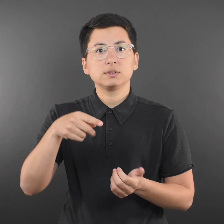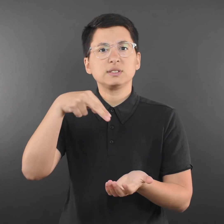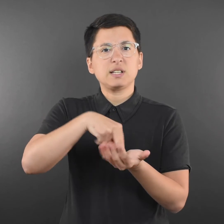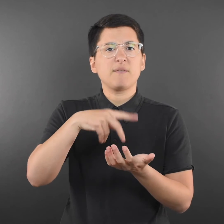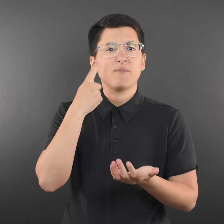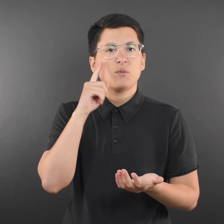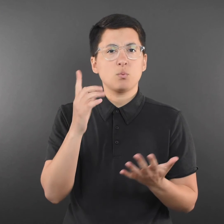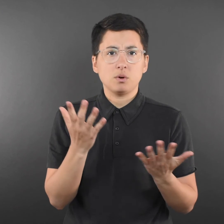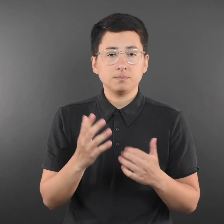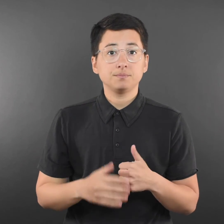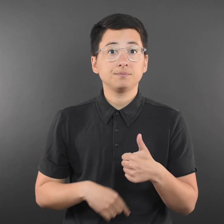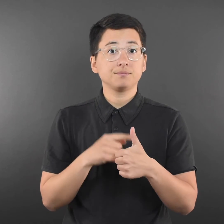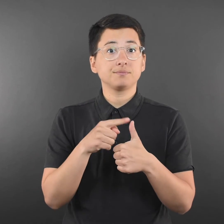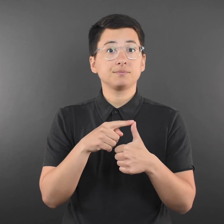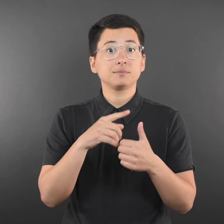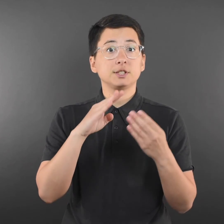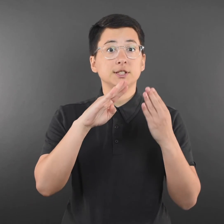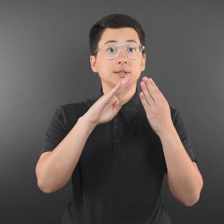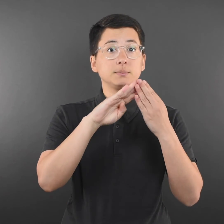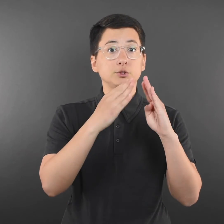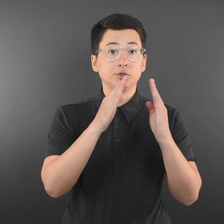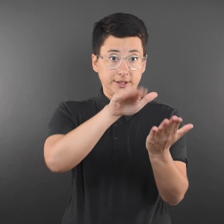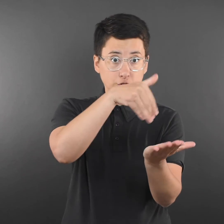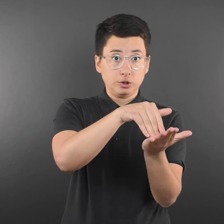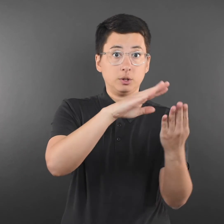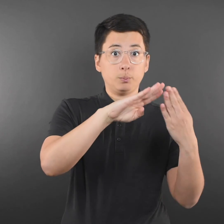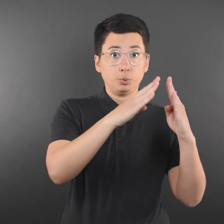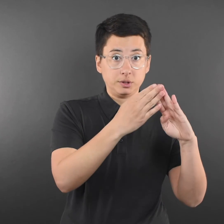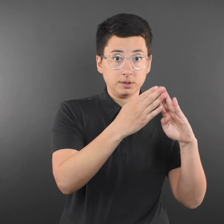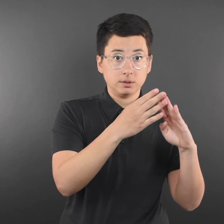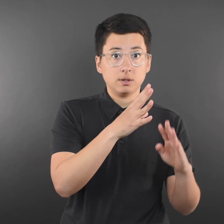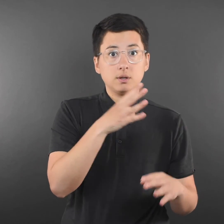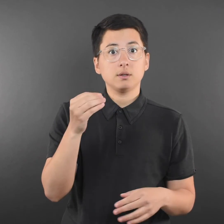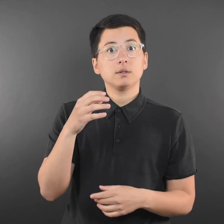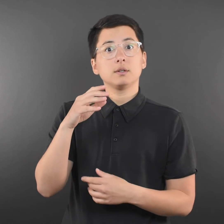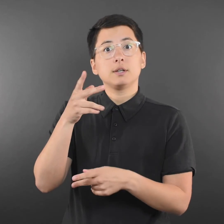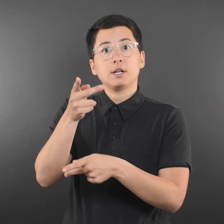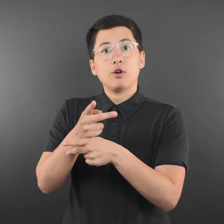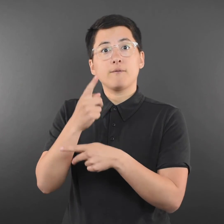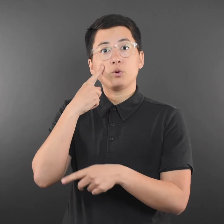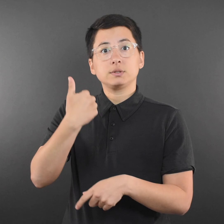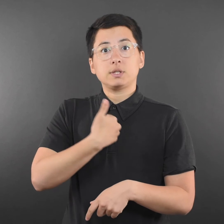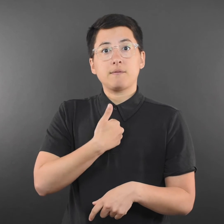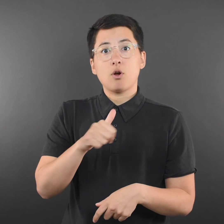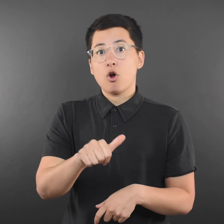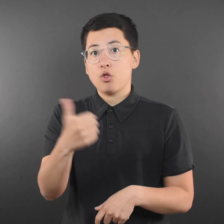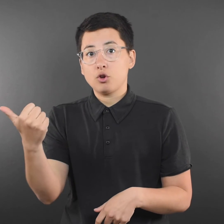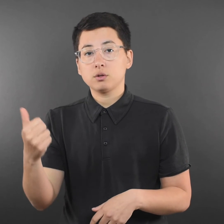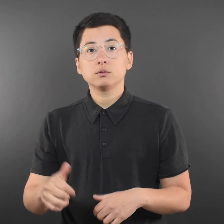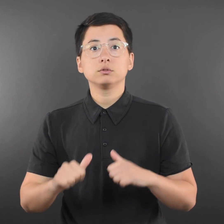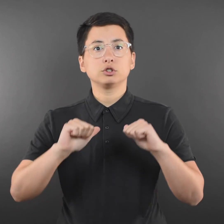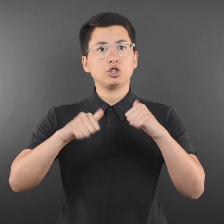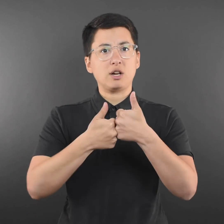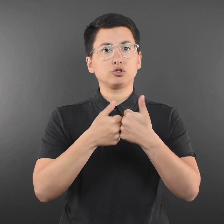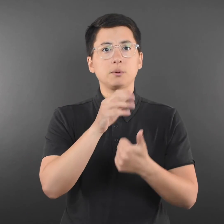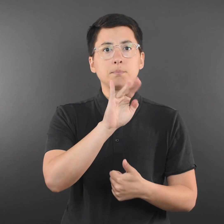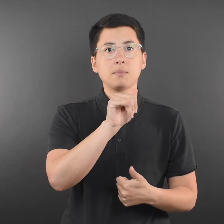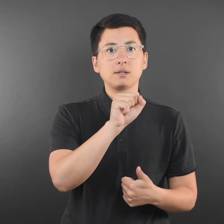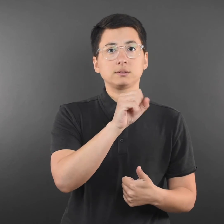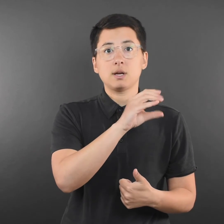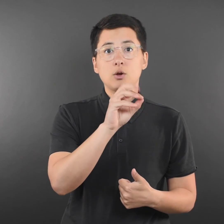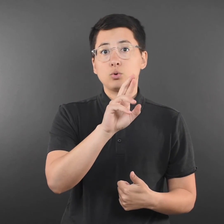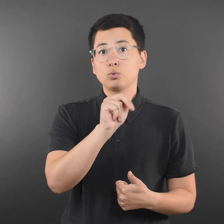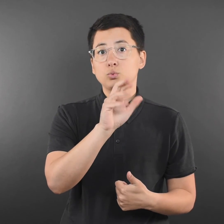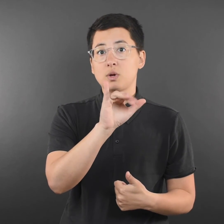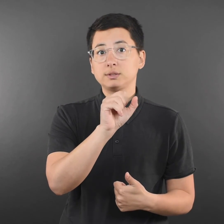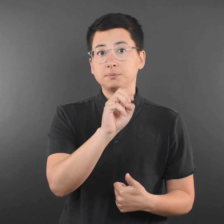It stands for center community; care for self and others; challenge bias and racism;